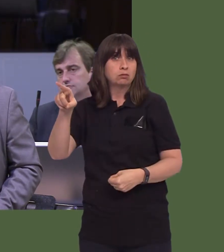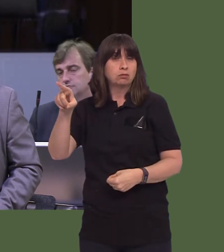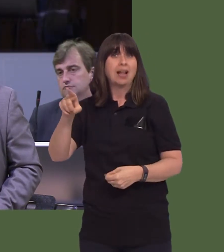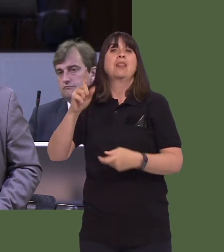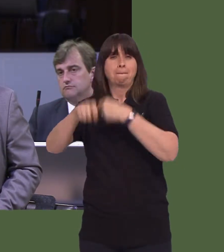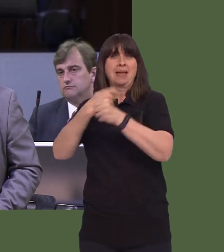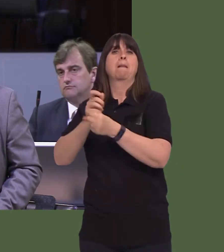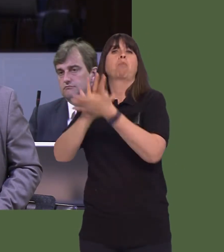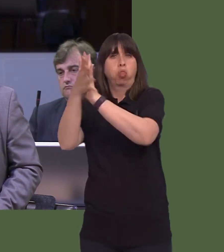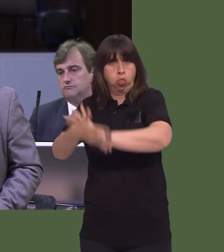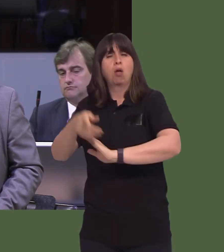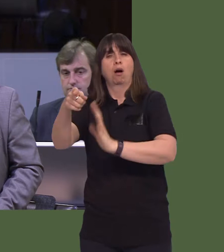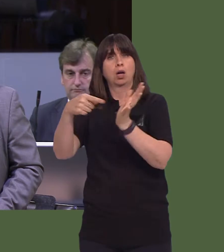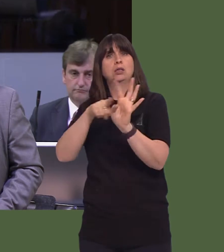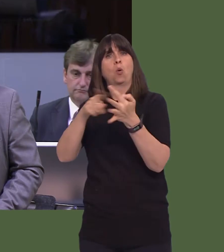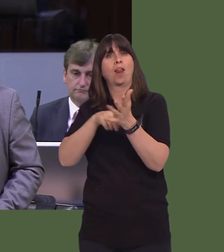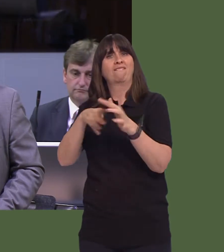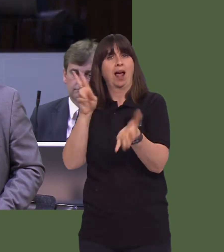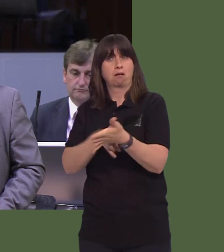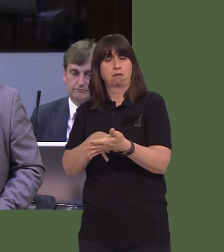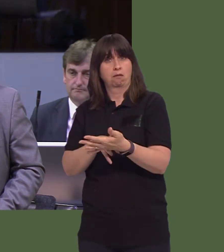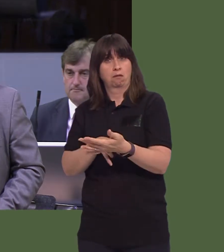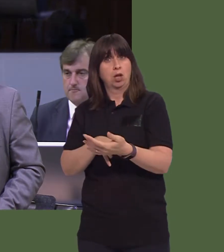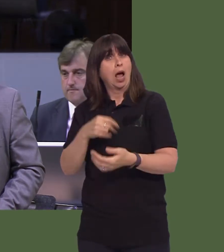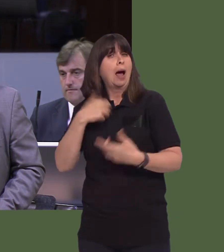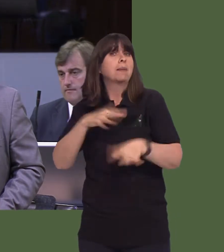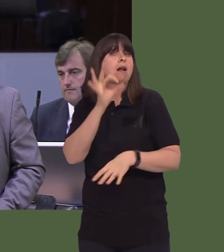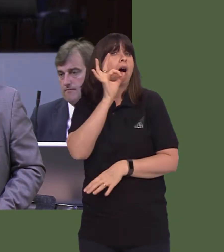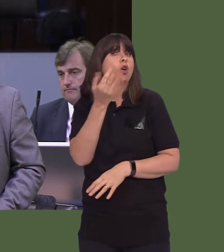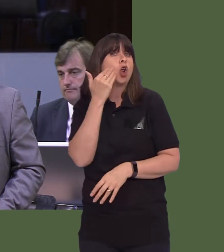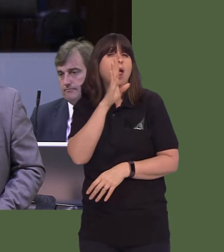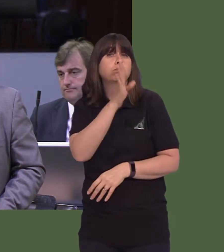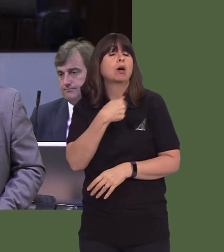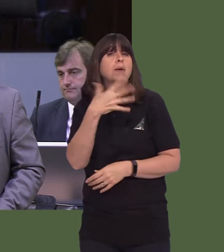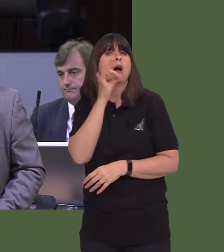I have asked you whether you have any regrets about that reorganisation and, if you had